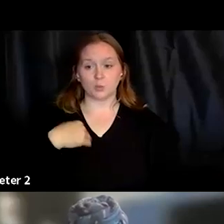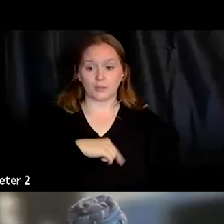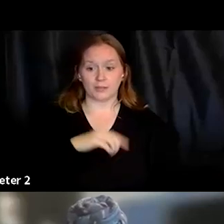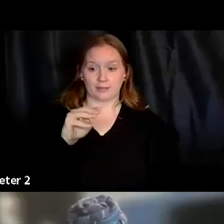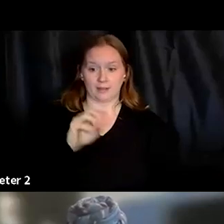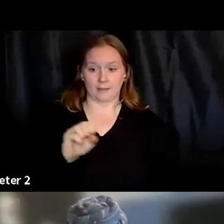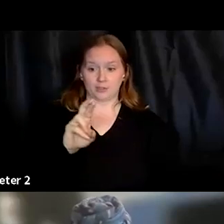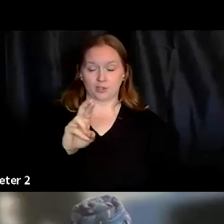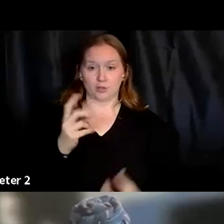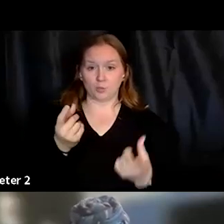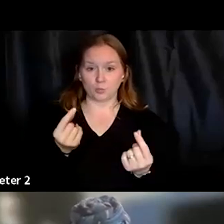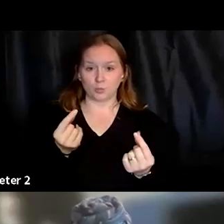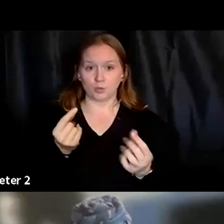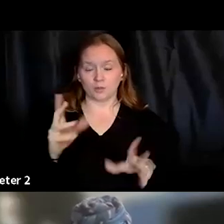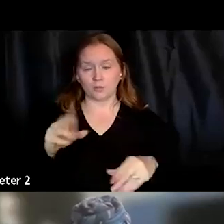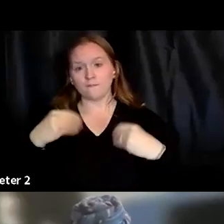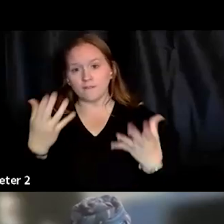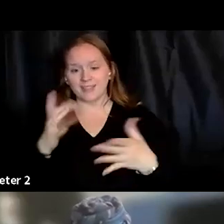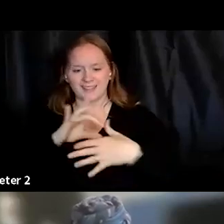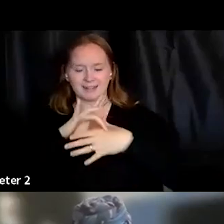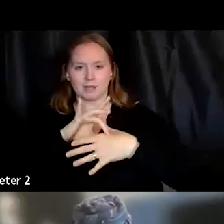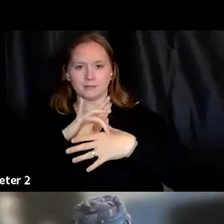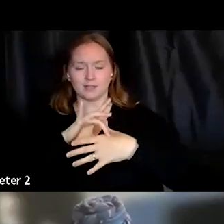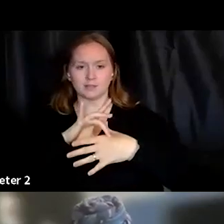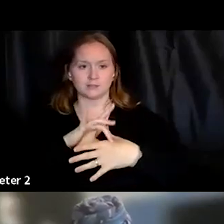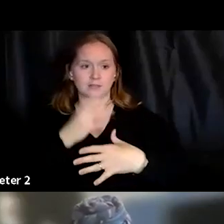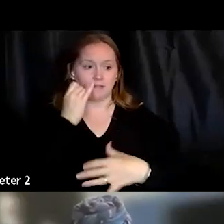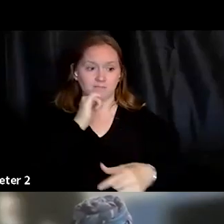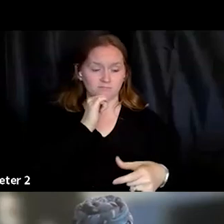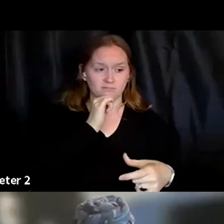is, again, provide that context. If they didn't have access to treatment